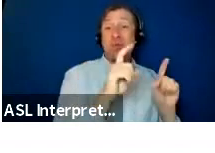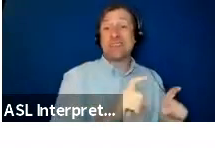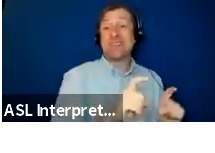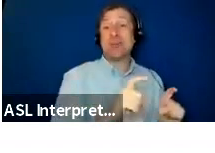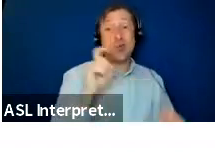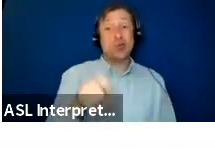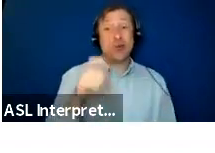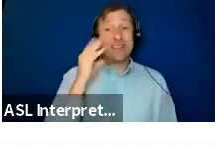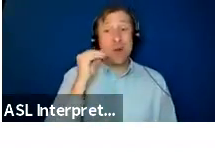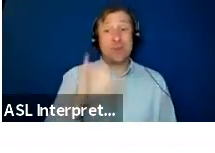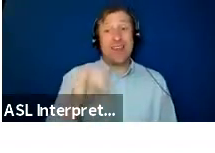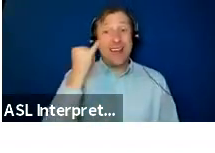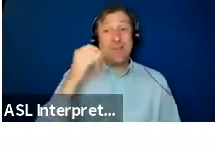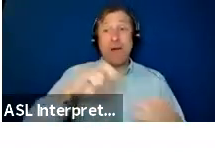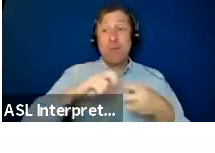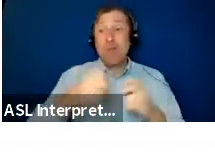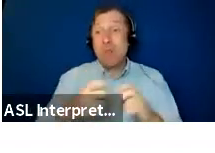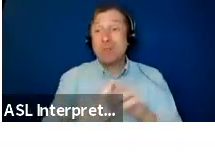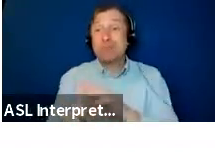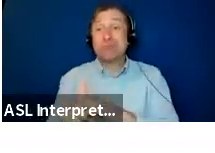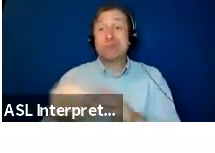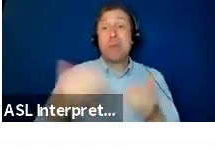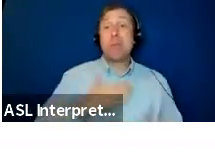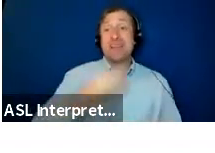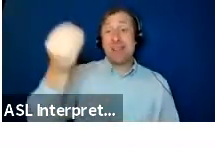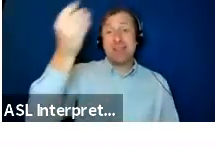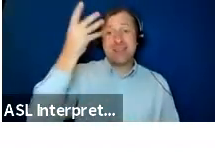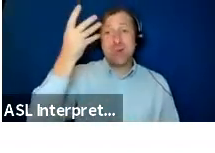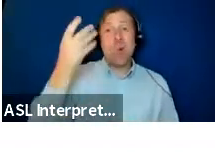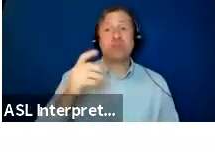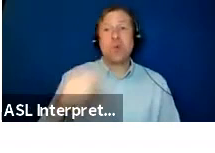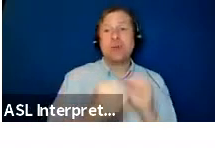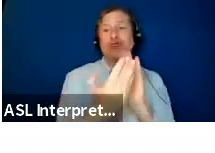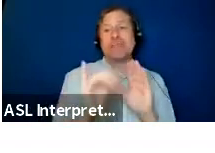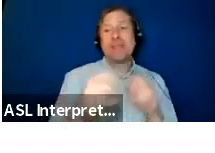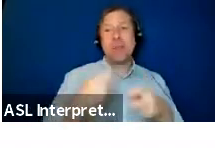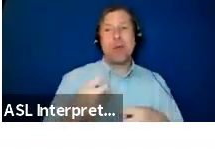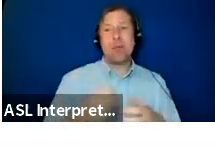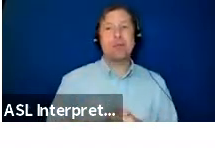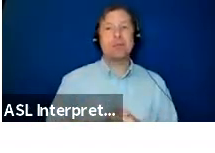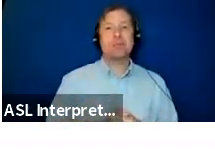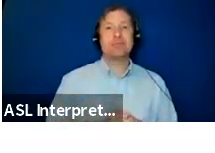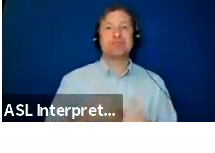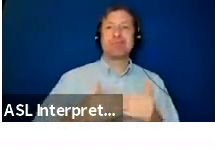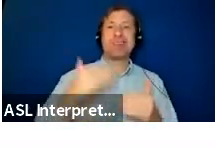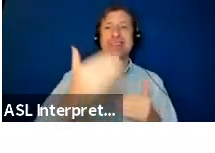If you have any problems along these lines, we please let SAG-AFTRA know so that we can address it for you. Moving on to how this works